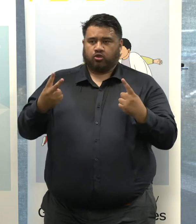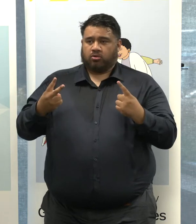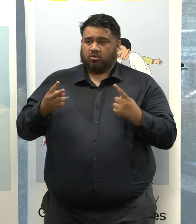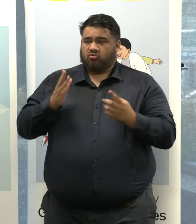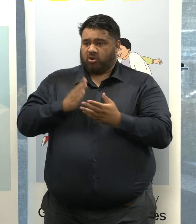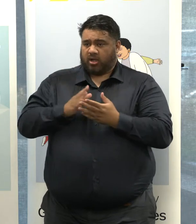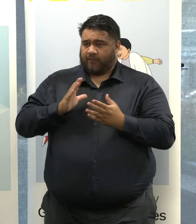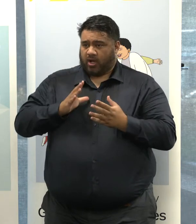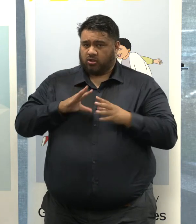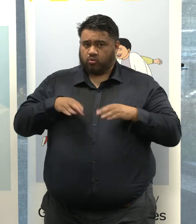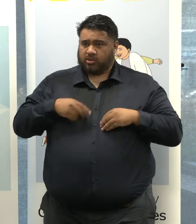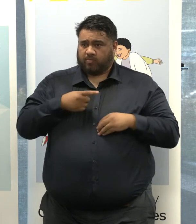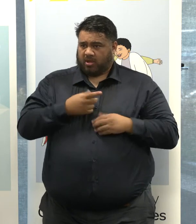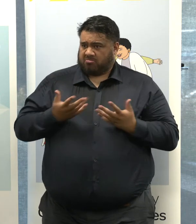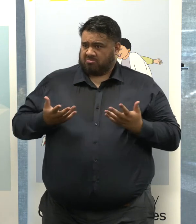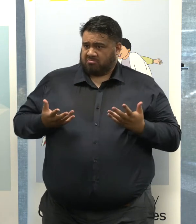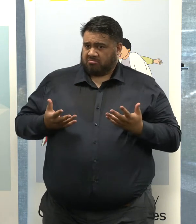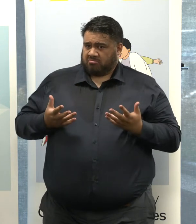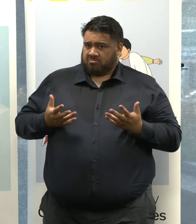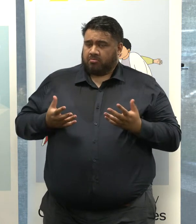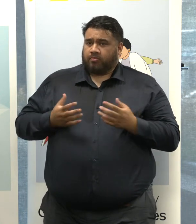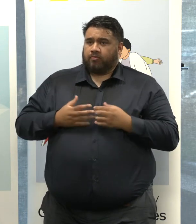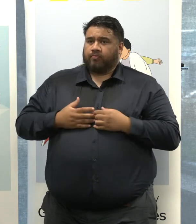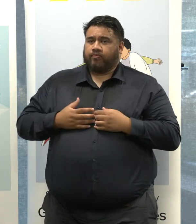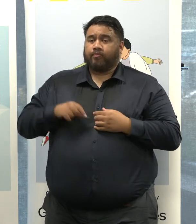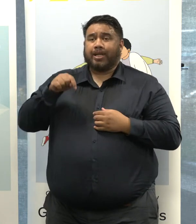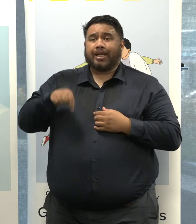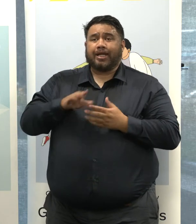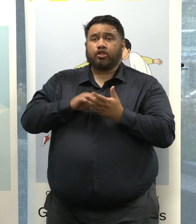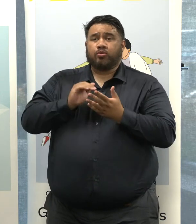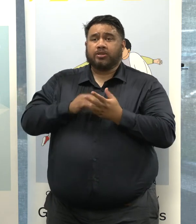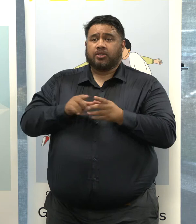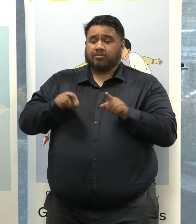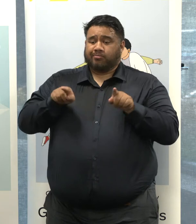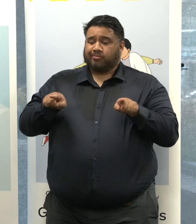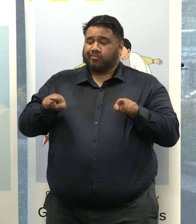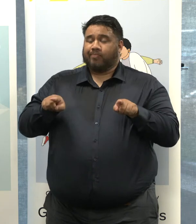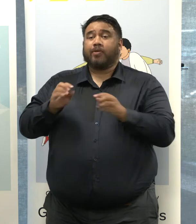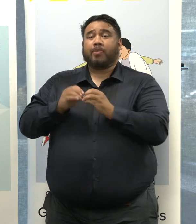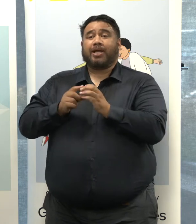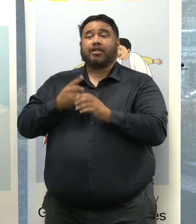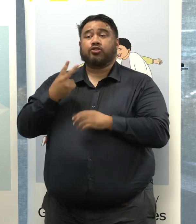sub strain of Omicron then I think it is reasonable to go without.